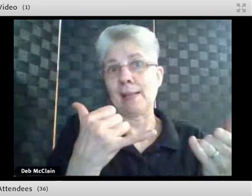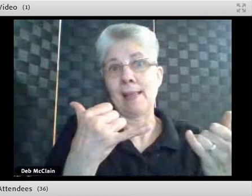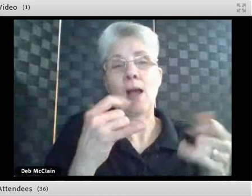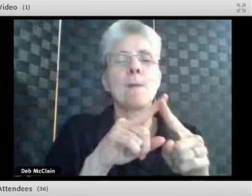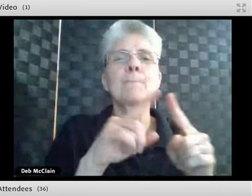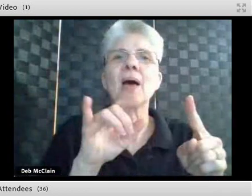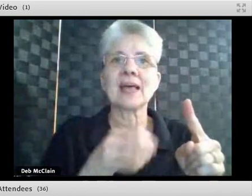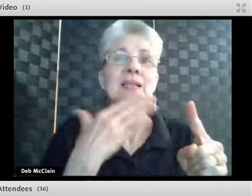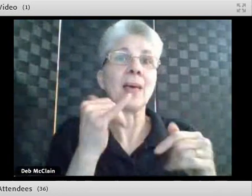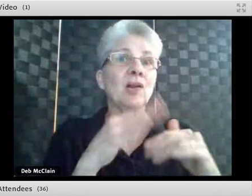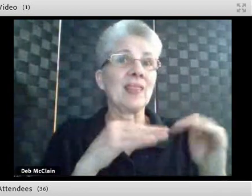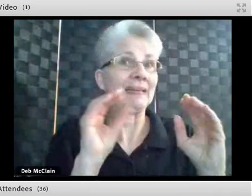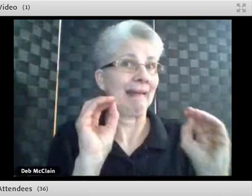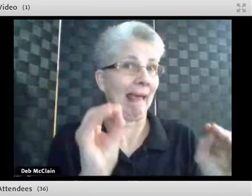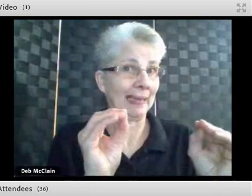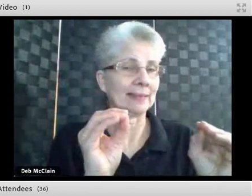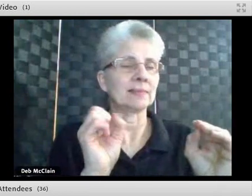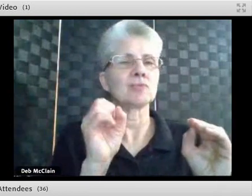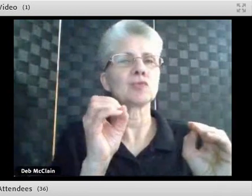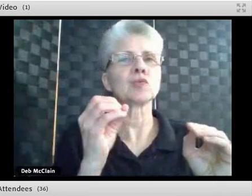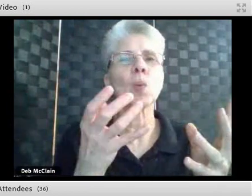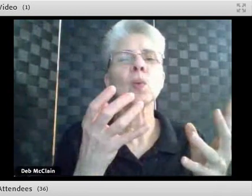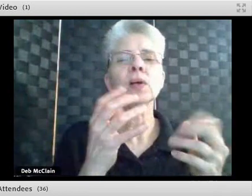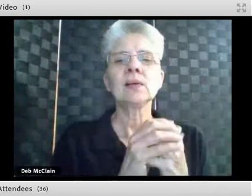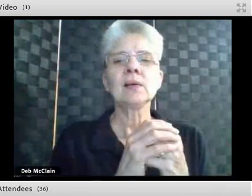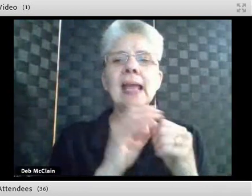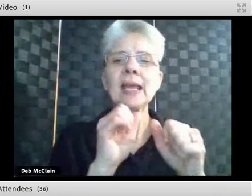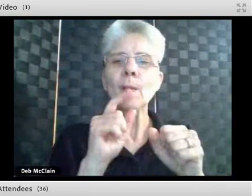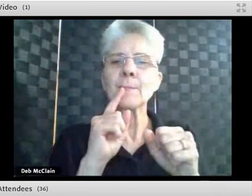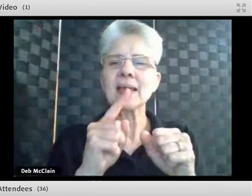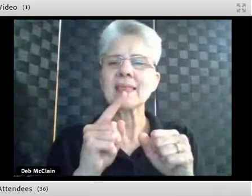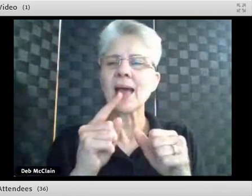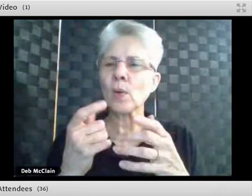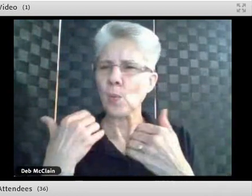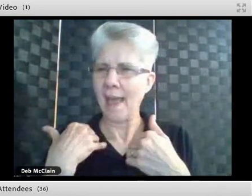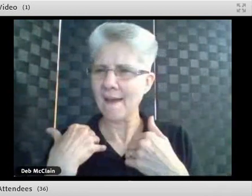But that's better than nothing, and it could be, once you have that inventory,